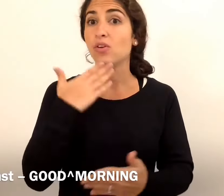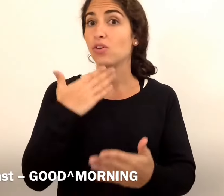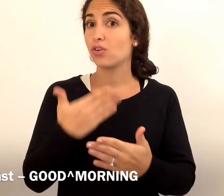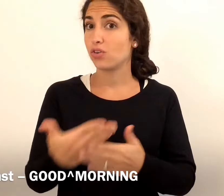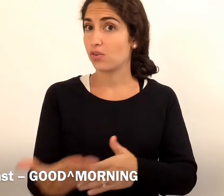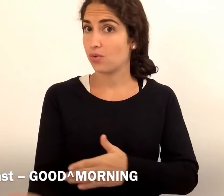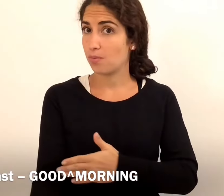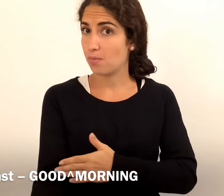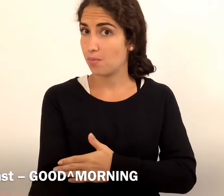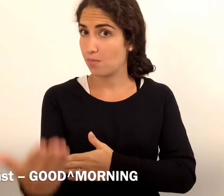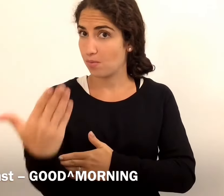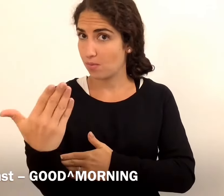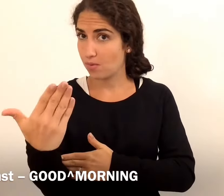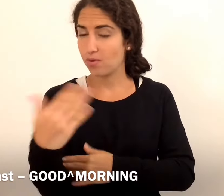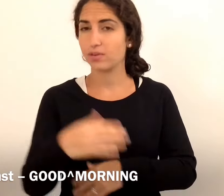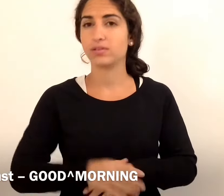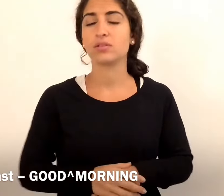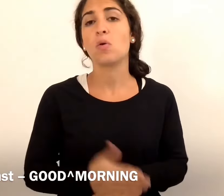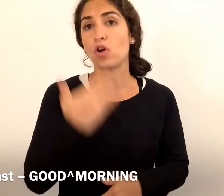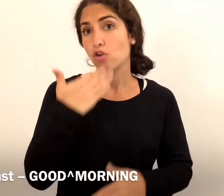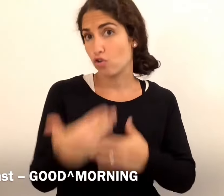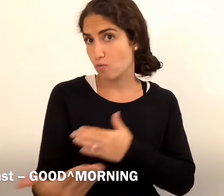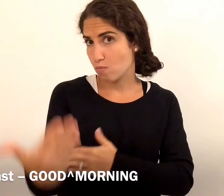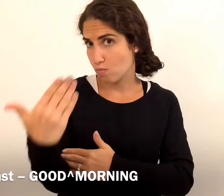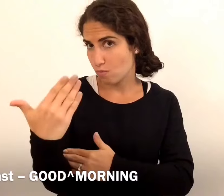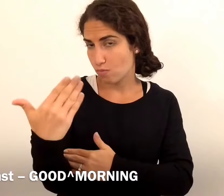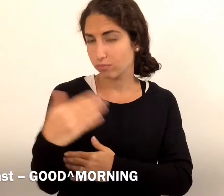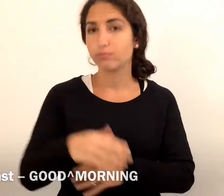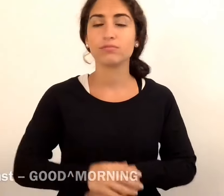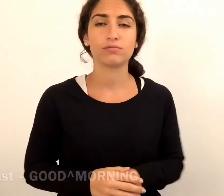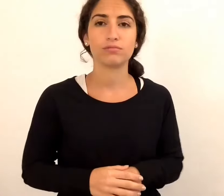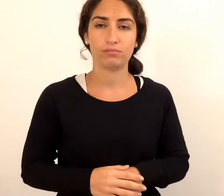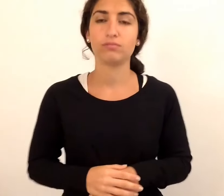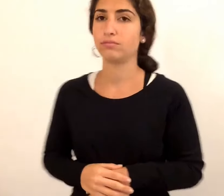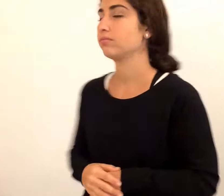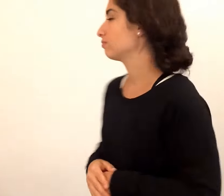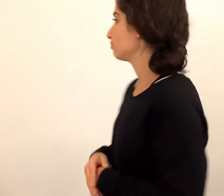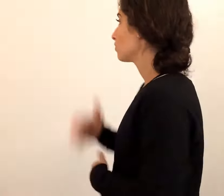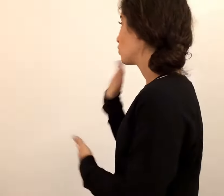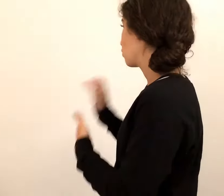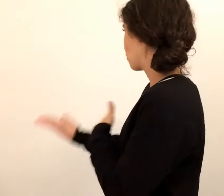faster: good morning. The hand can skip right under: "good morning".